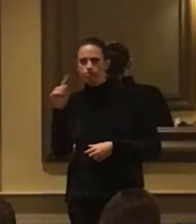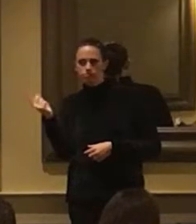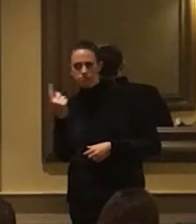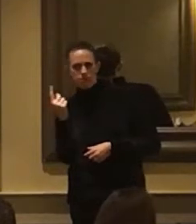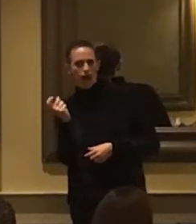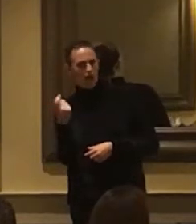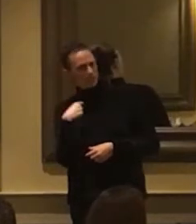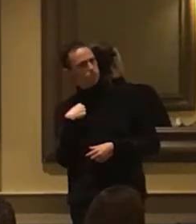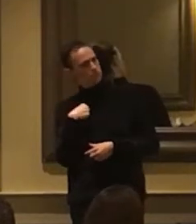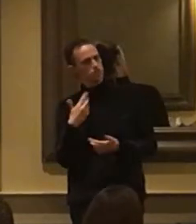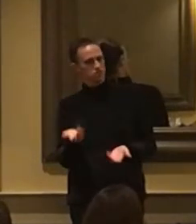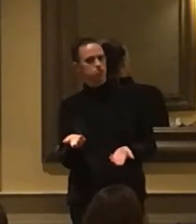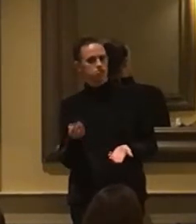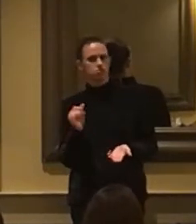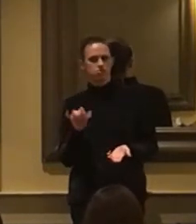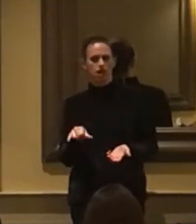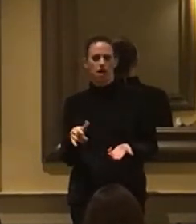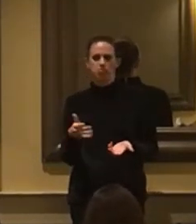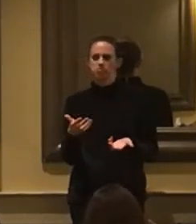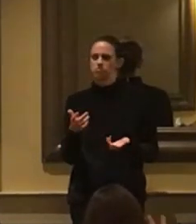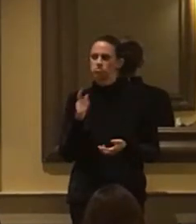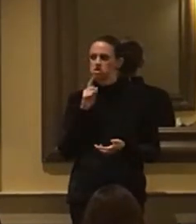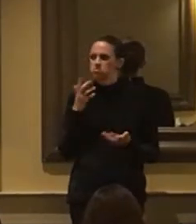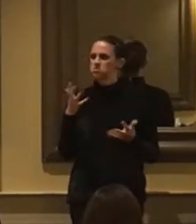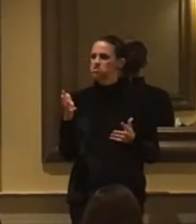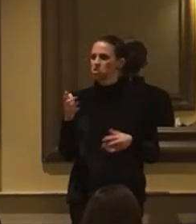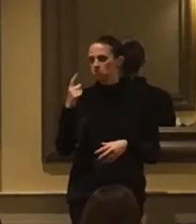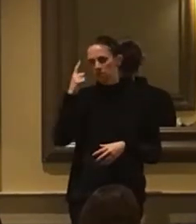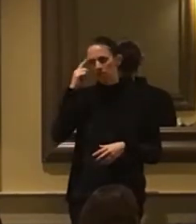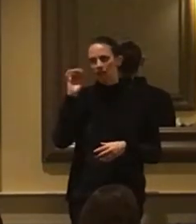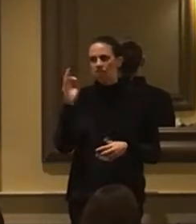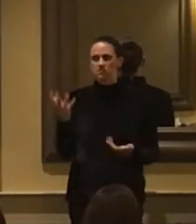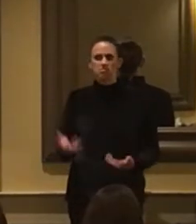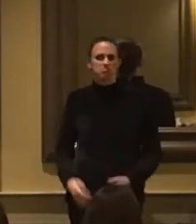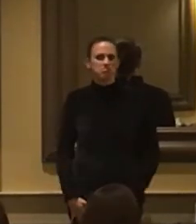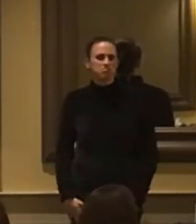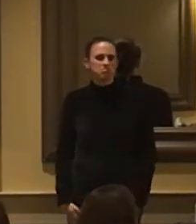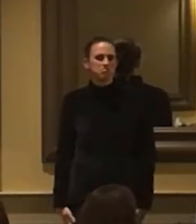But that's why .